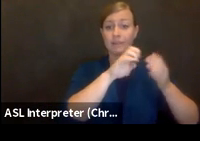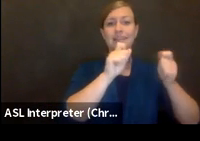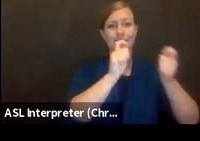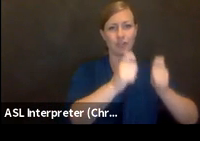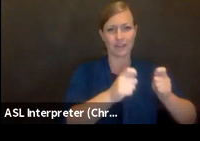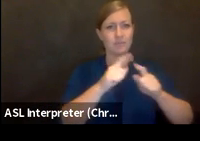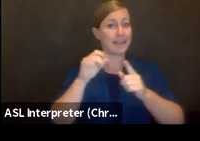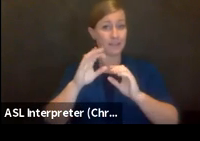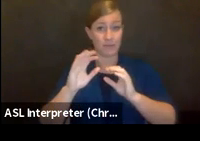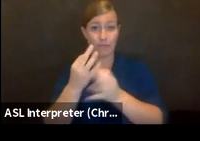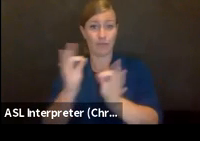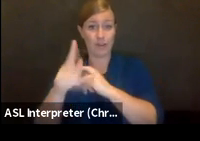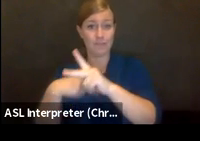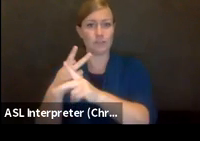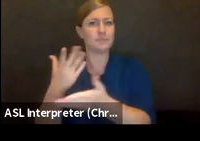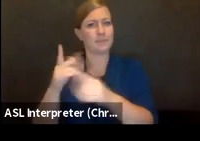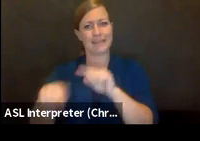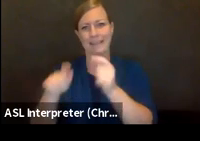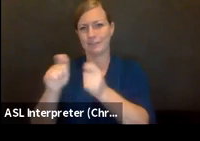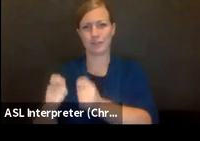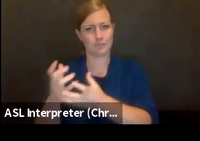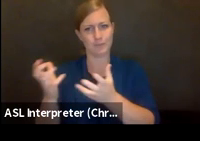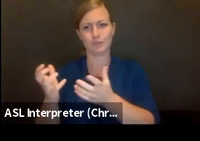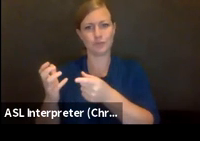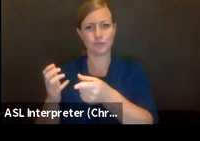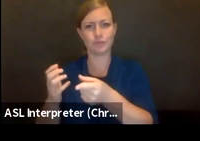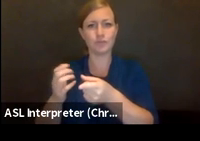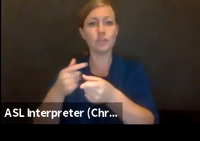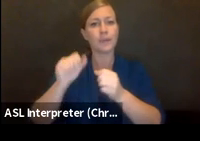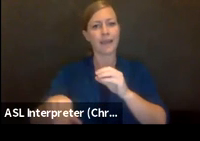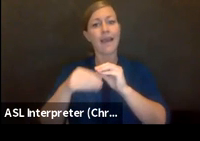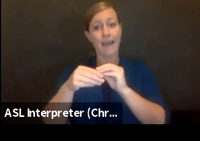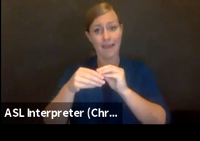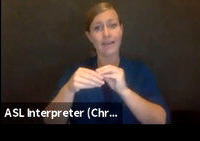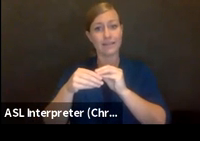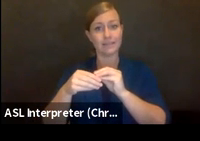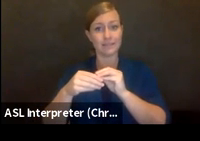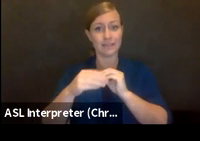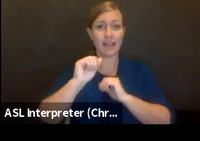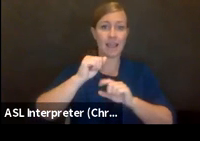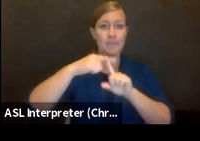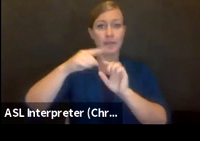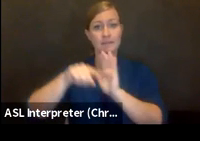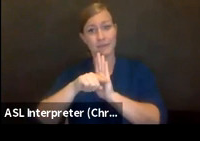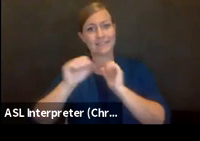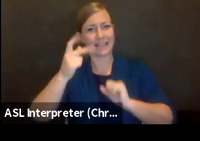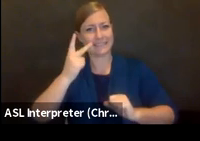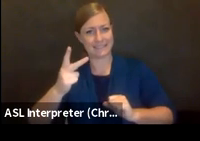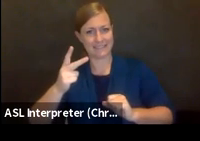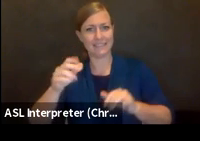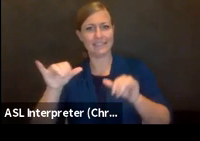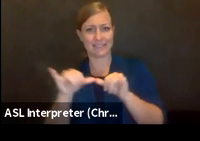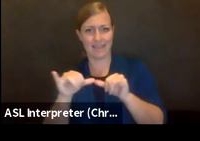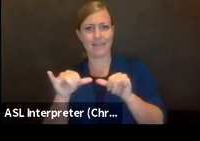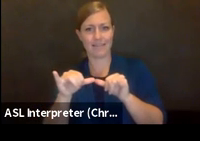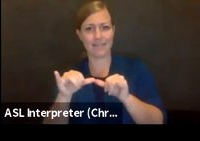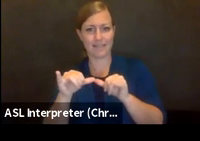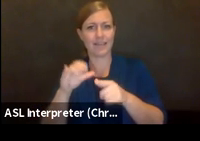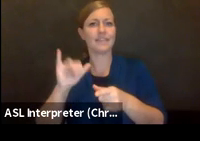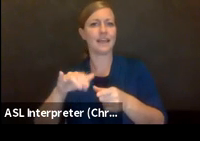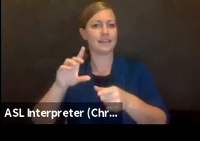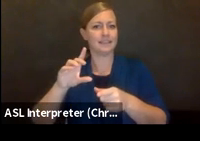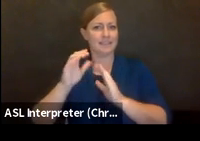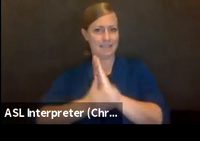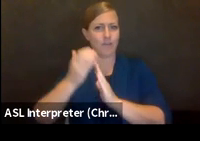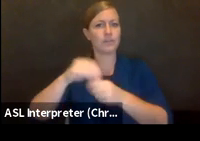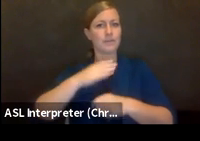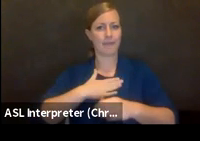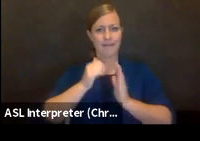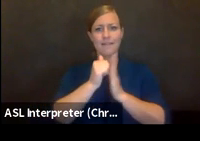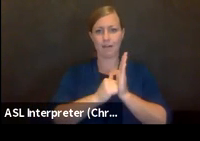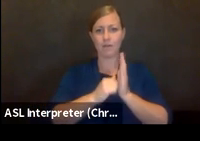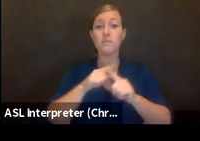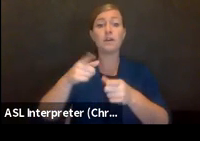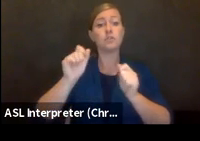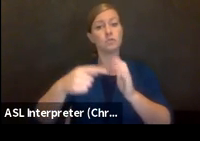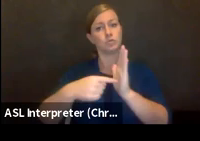ESD 189 - Amy Colburn: But scale. So you can add if I go to a plus minus I can at least see what the scale is so this is something that's defaulted in my account. But it's telling me the range for the letter grades.